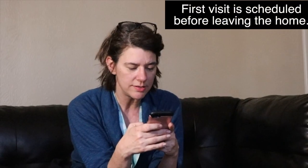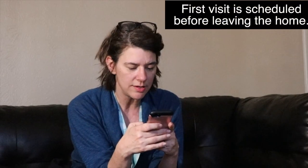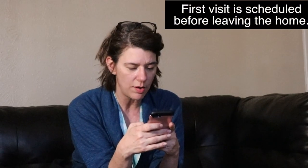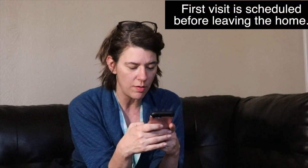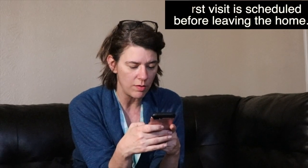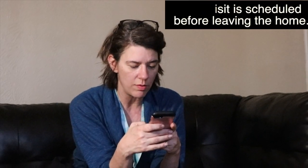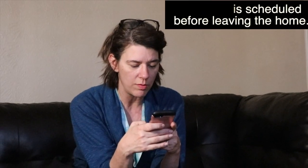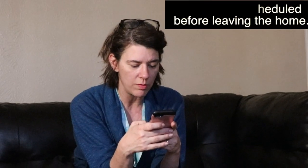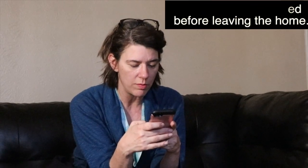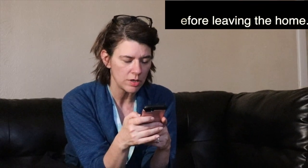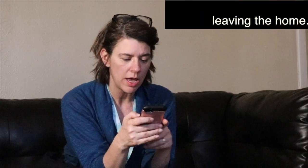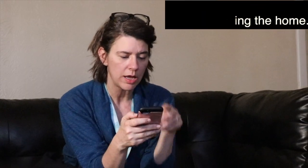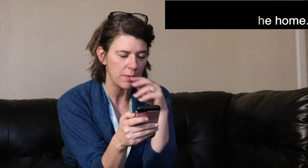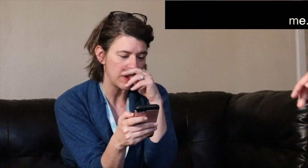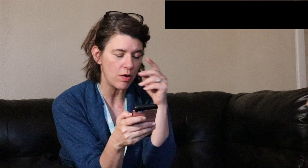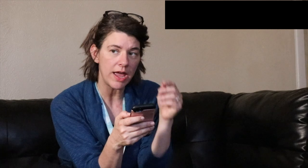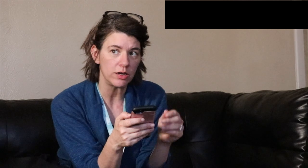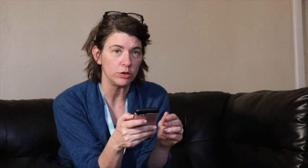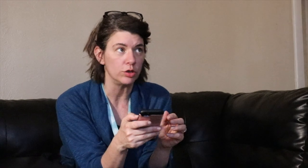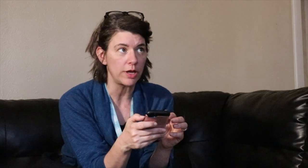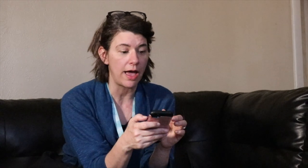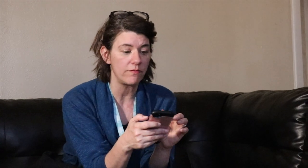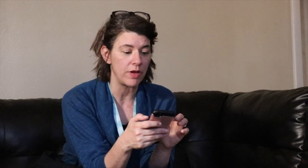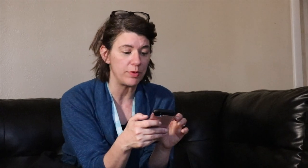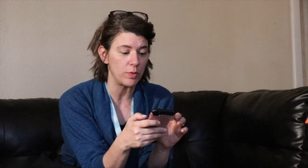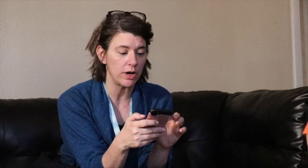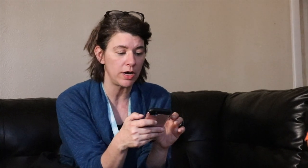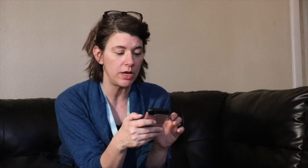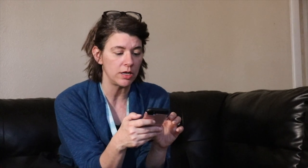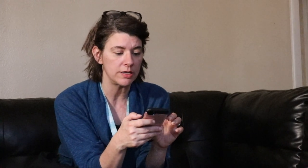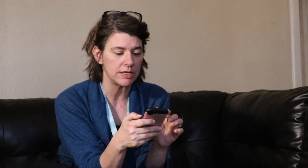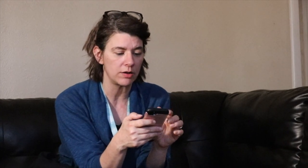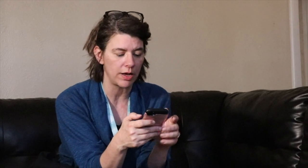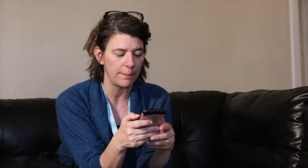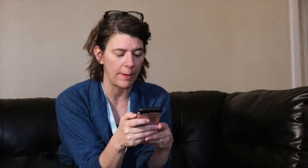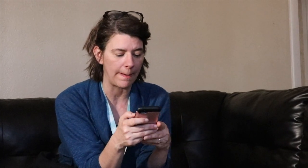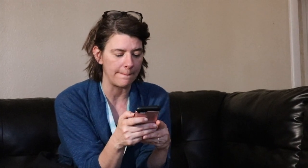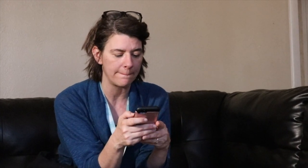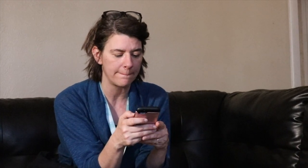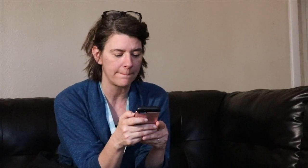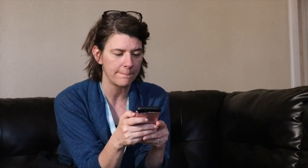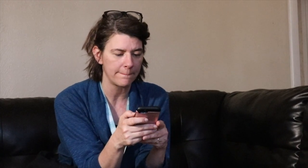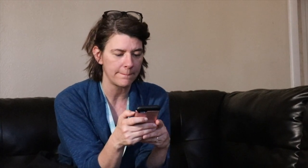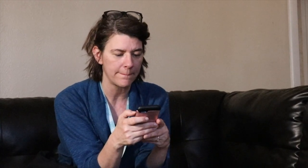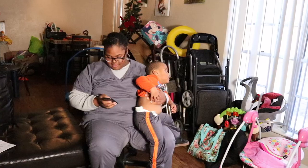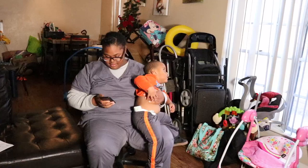So, can we go ahead and look at February? Oh yeah, awesome!